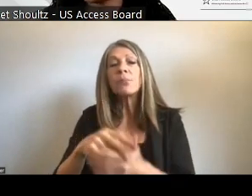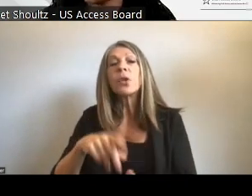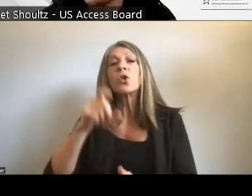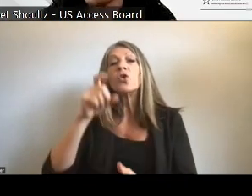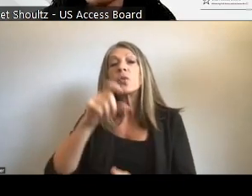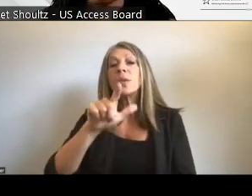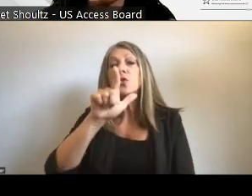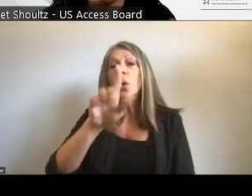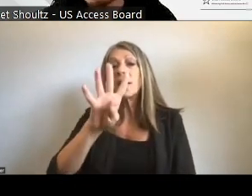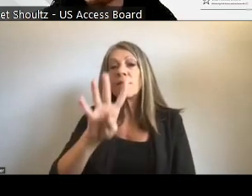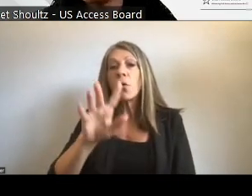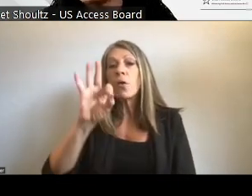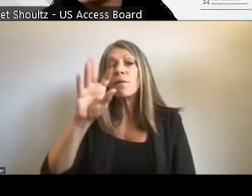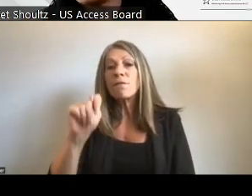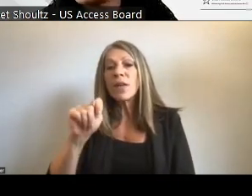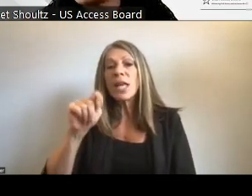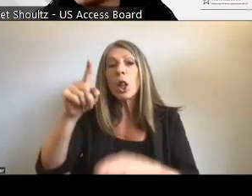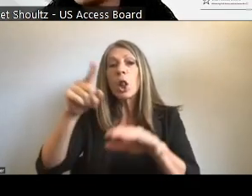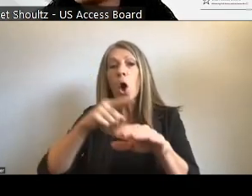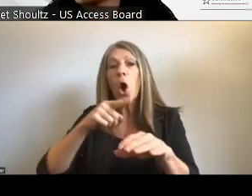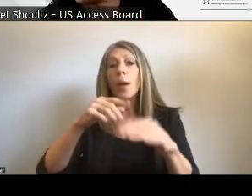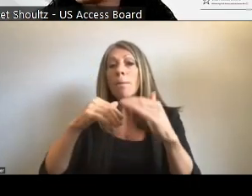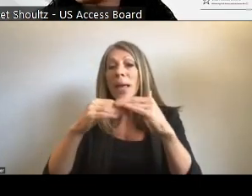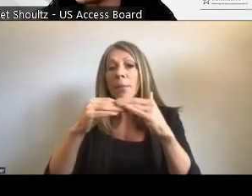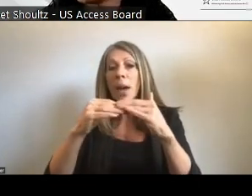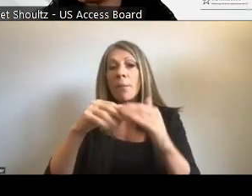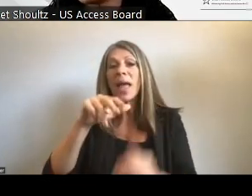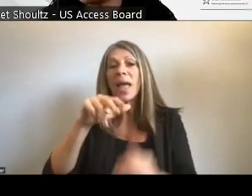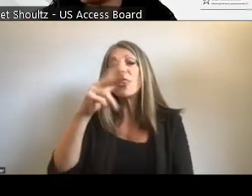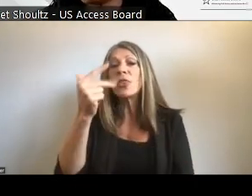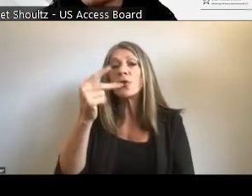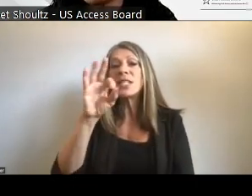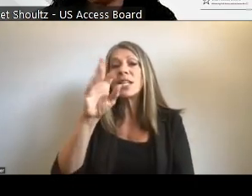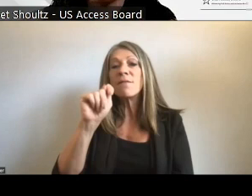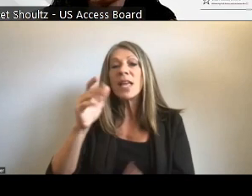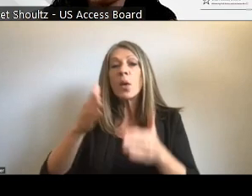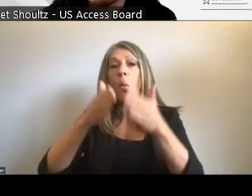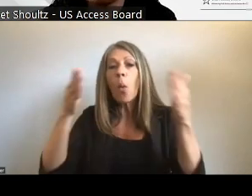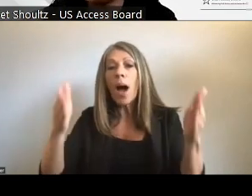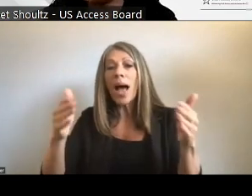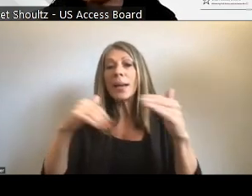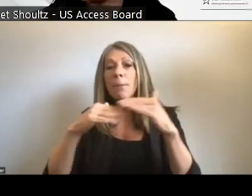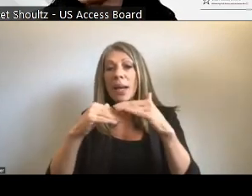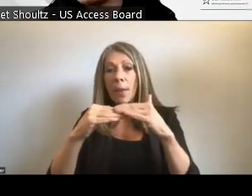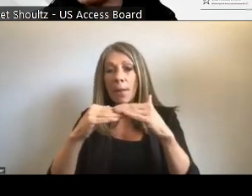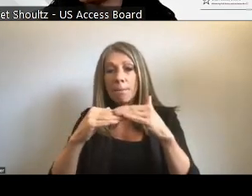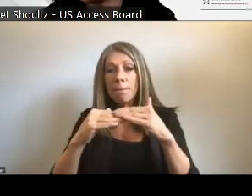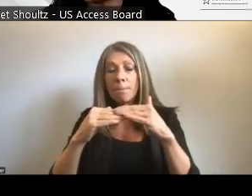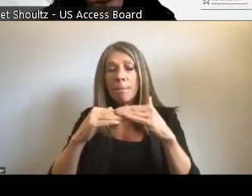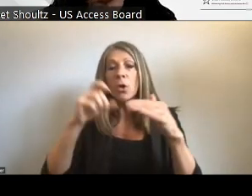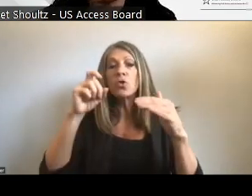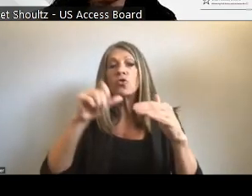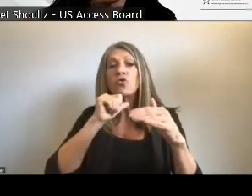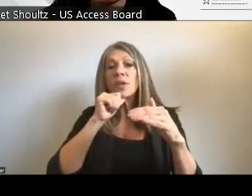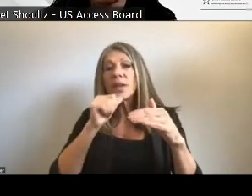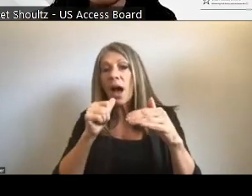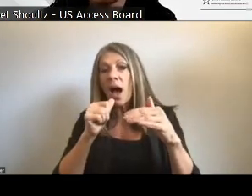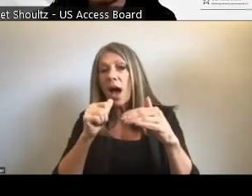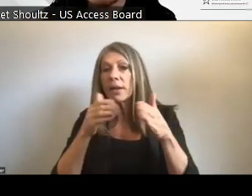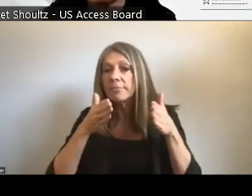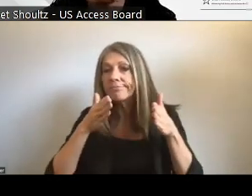long minimum and 13 feet wide minimum, and they should not encroach on the traveled way.